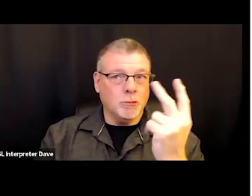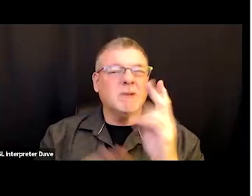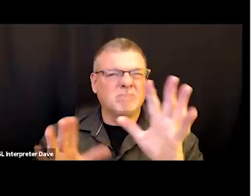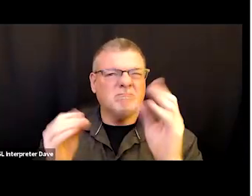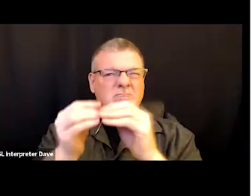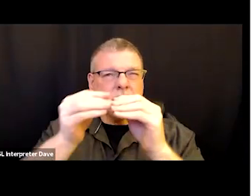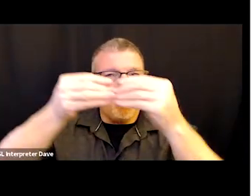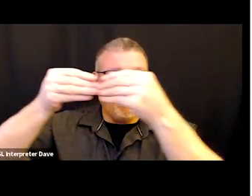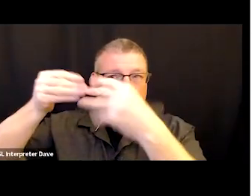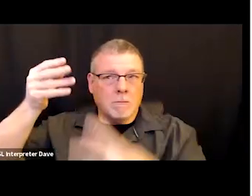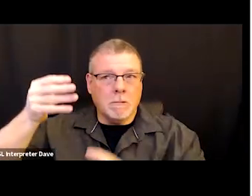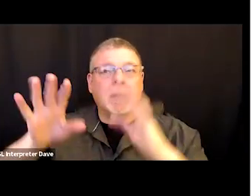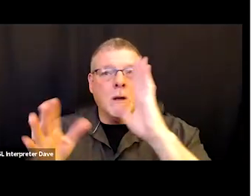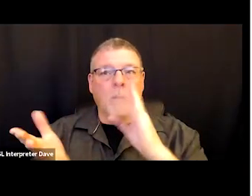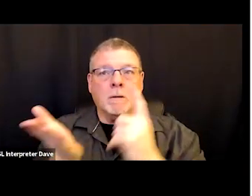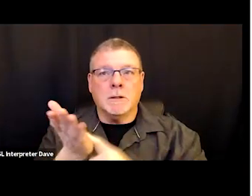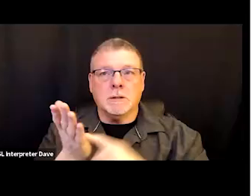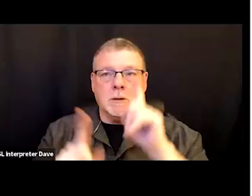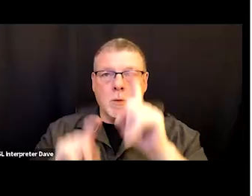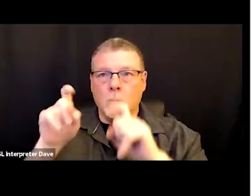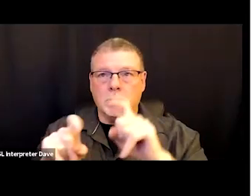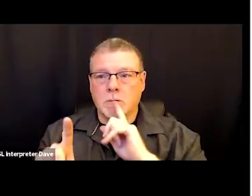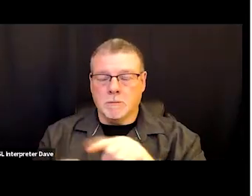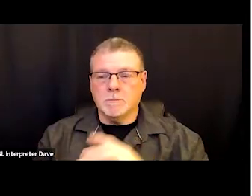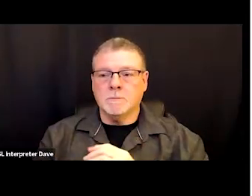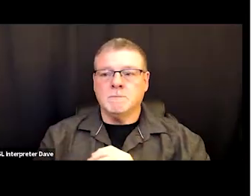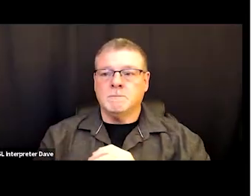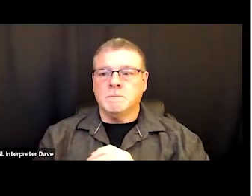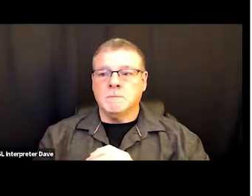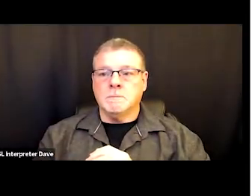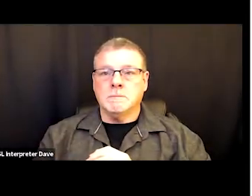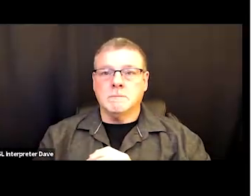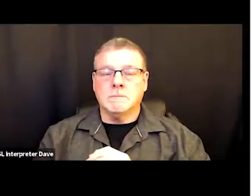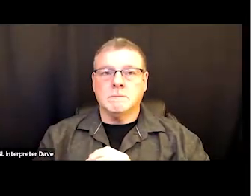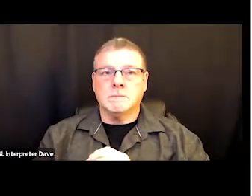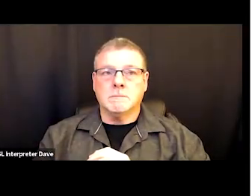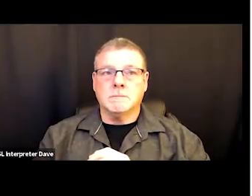And I can address these in question and answer session. But let's just talk about urine collections.